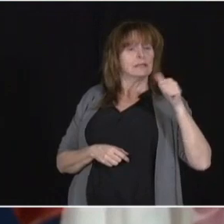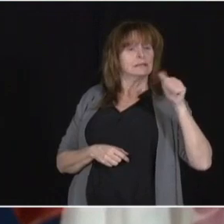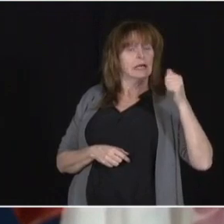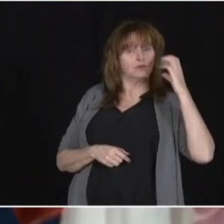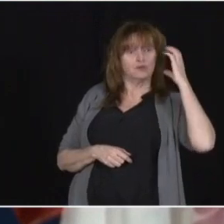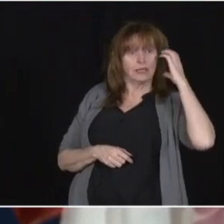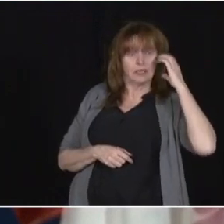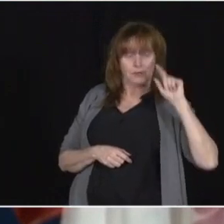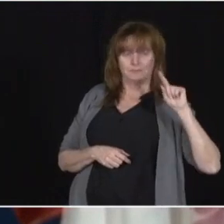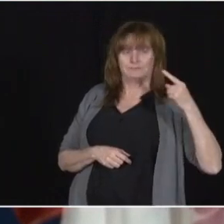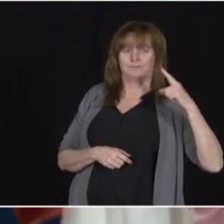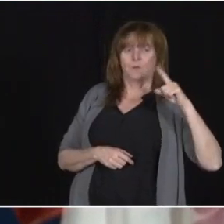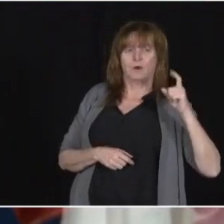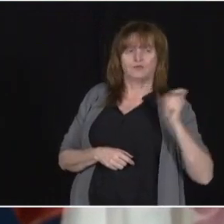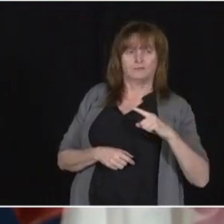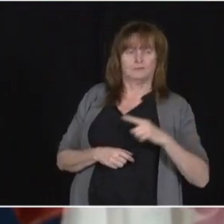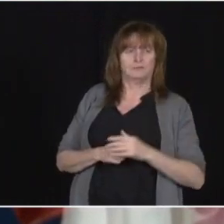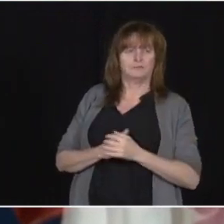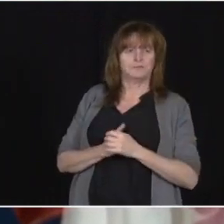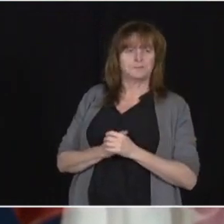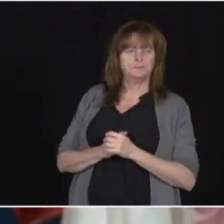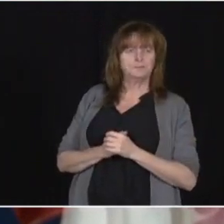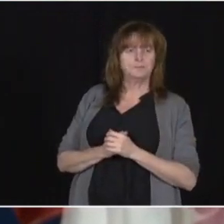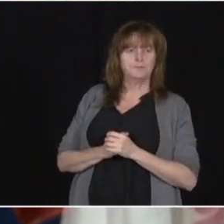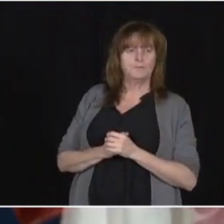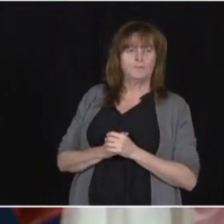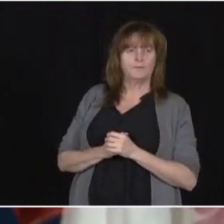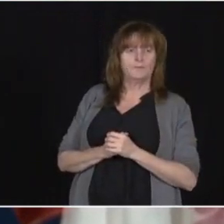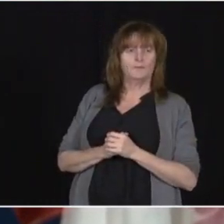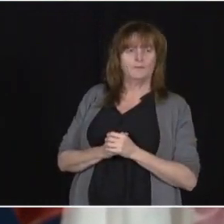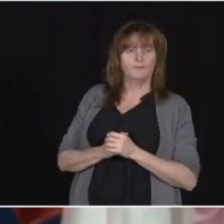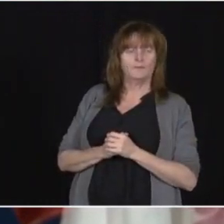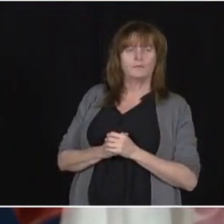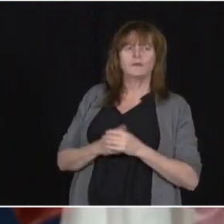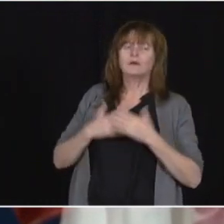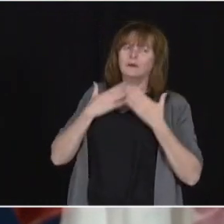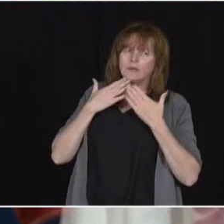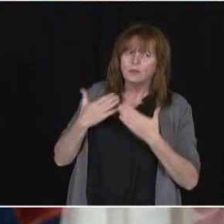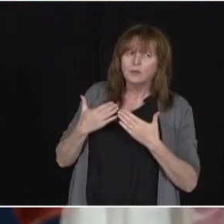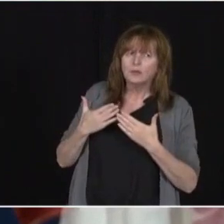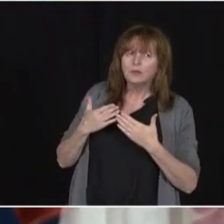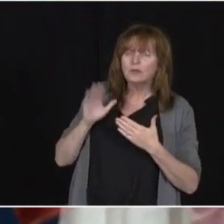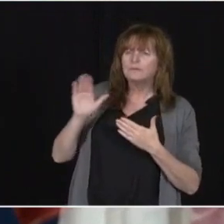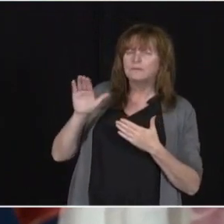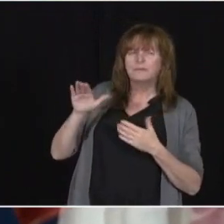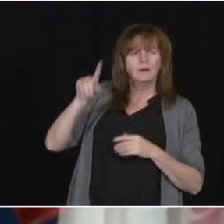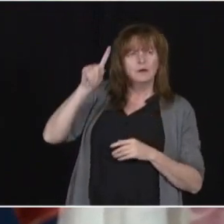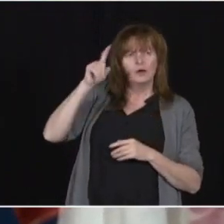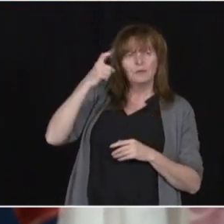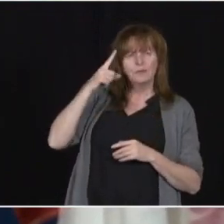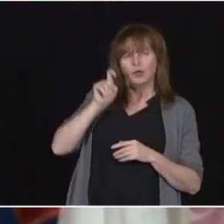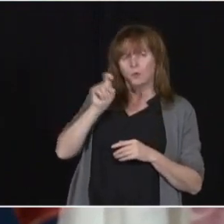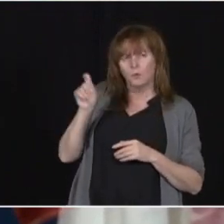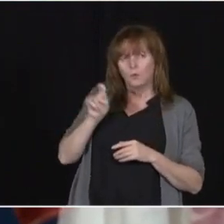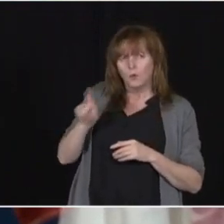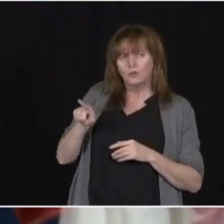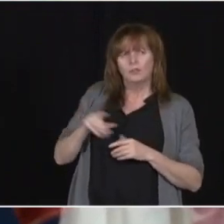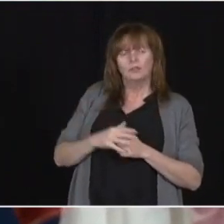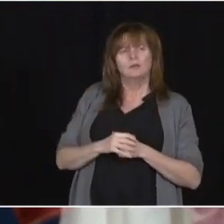Premier, what about those who might have financial issues or other issues acquiring masks? I mean, if there have been